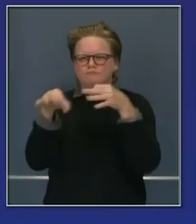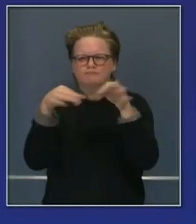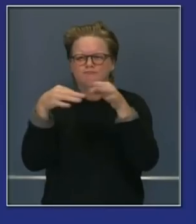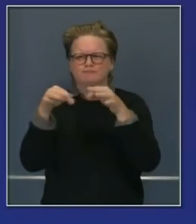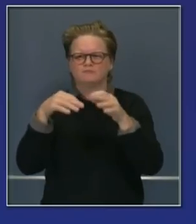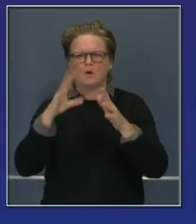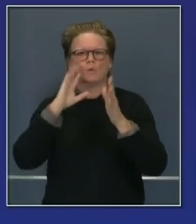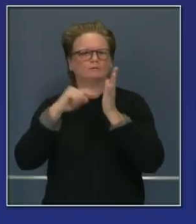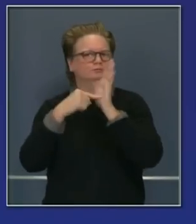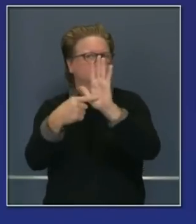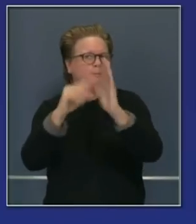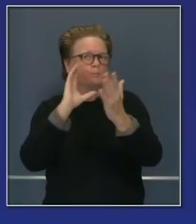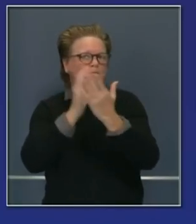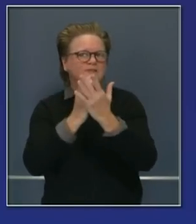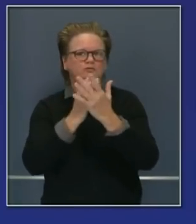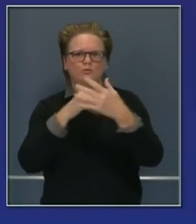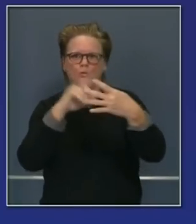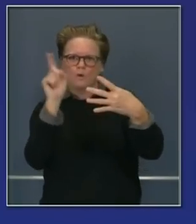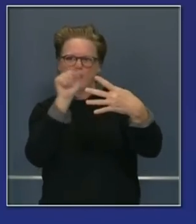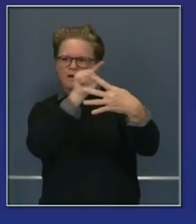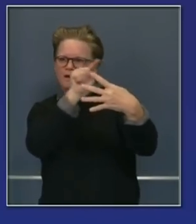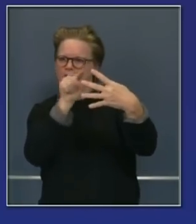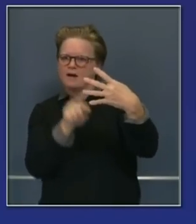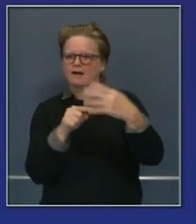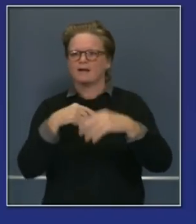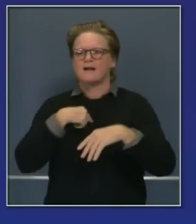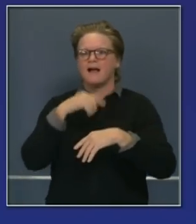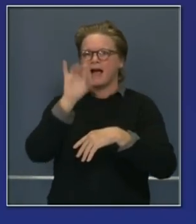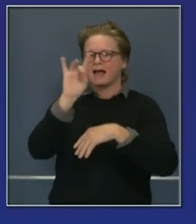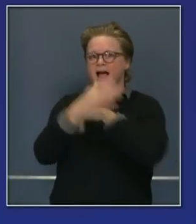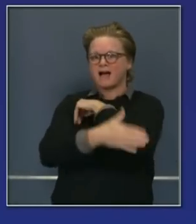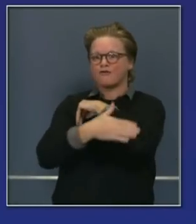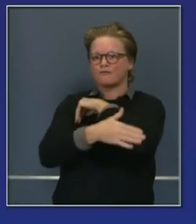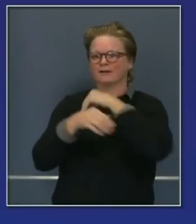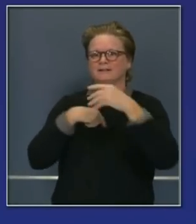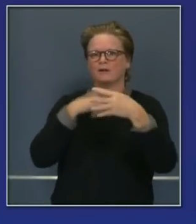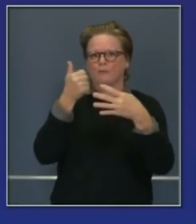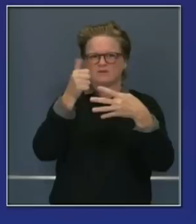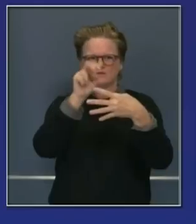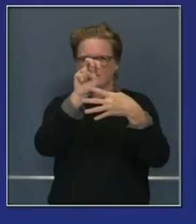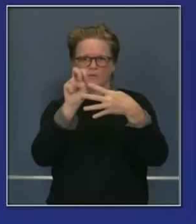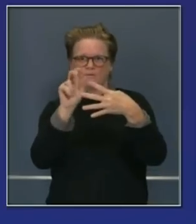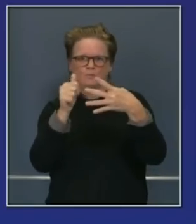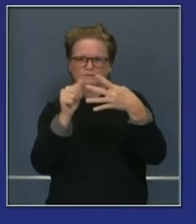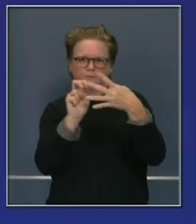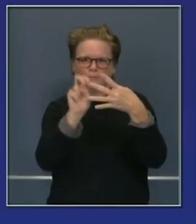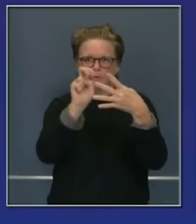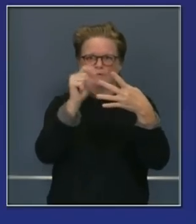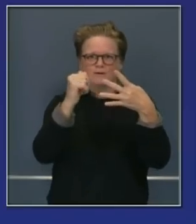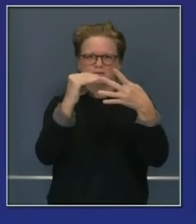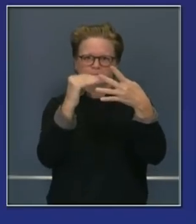MORE ON THAT TOMORROW. YOU CAN GET A SENSE HERE ACED ON THE CURRENT TIERED STATUS,